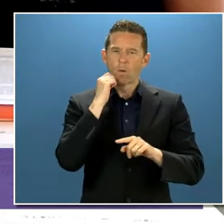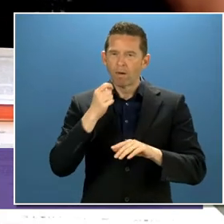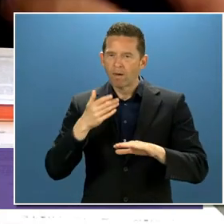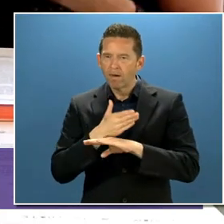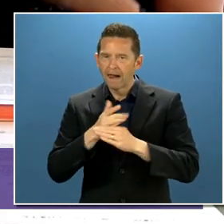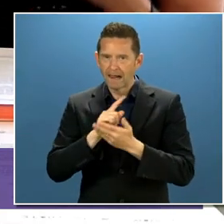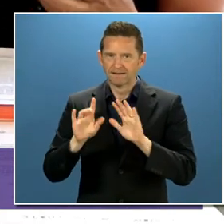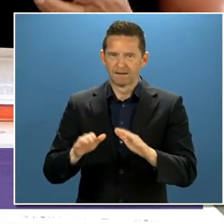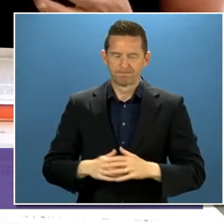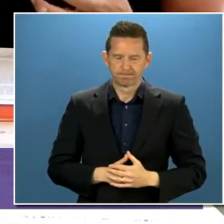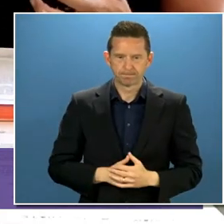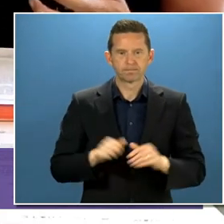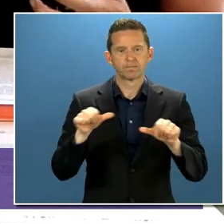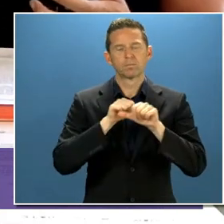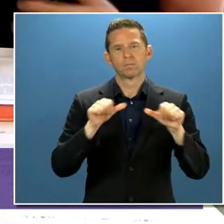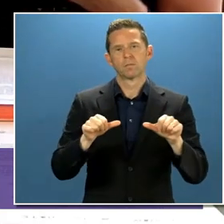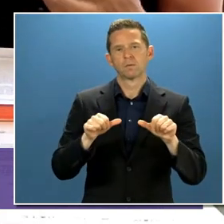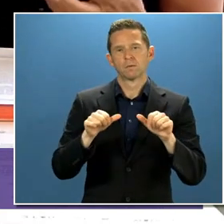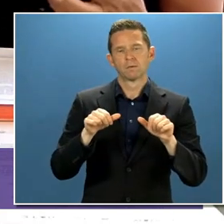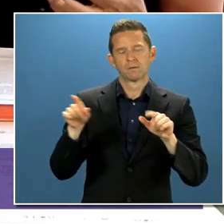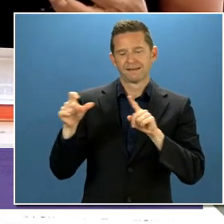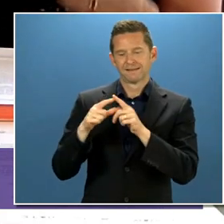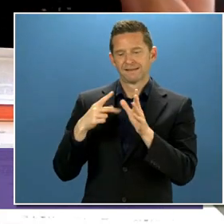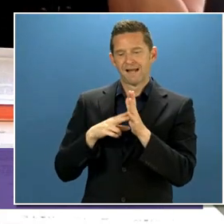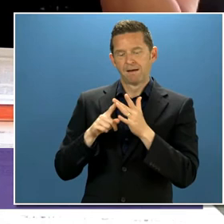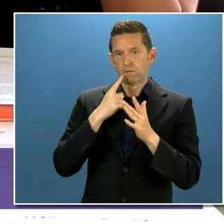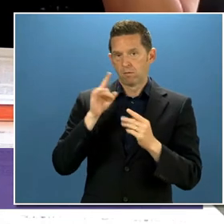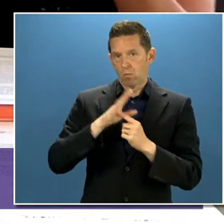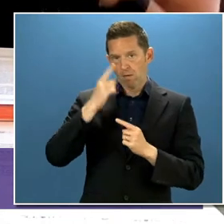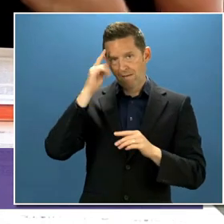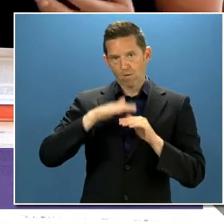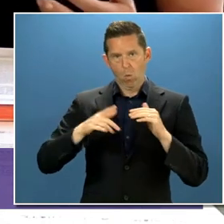I think it is important to think about why we decided this was a tool that needed to be created.